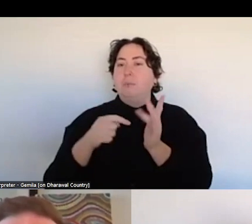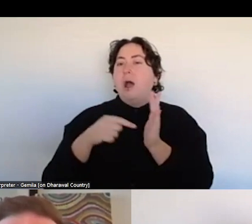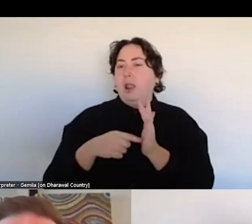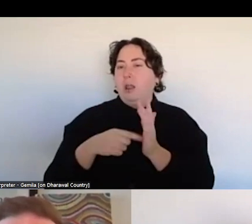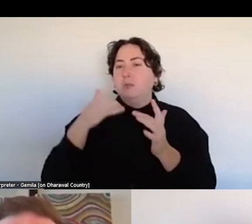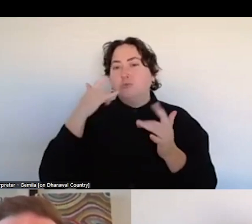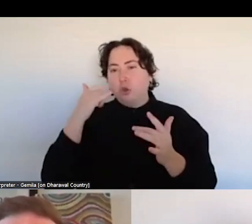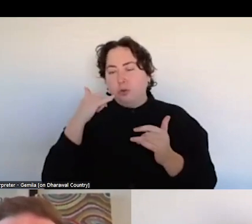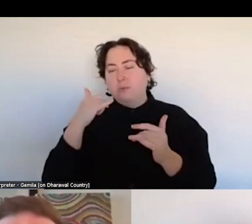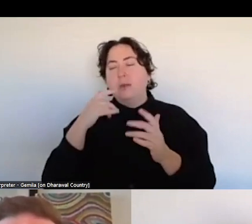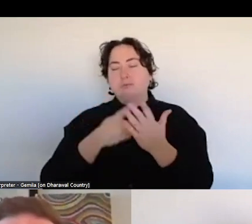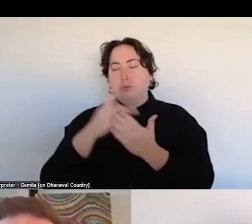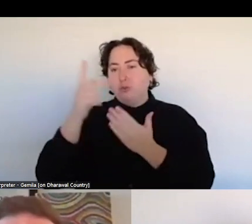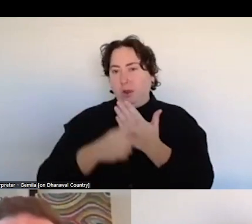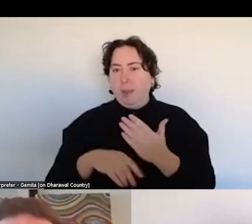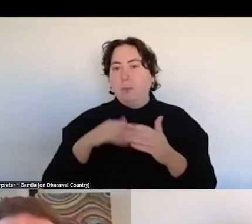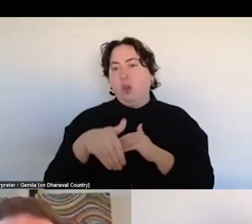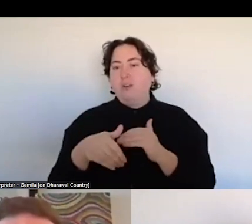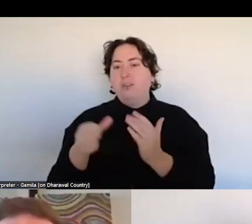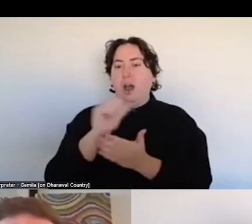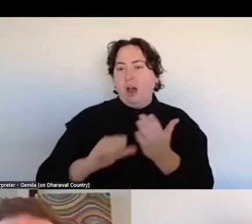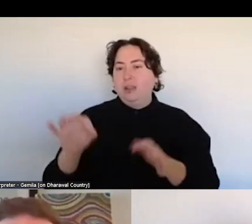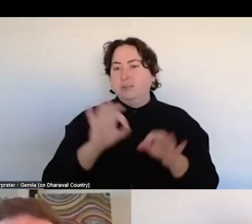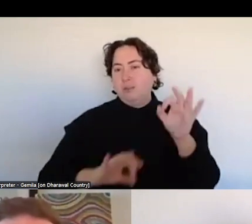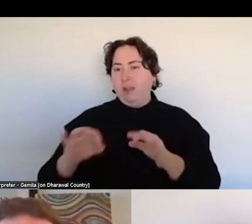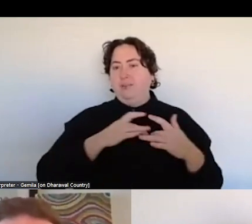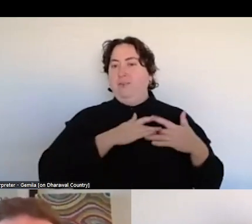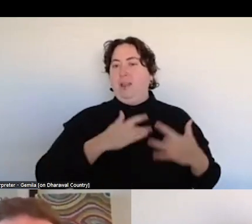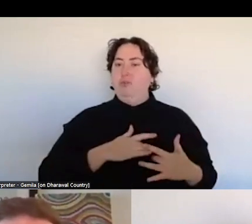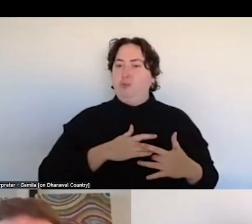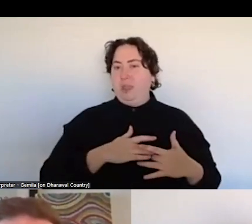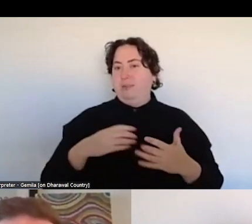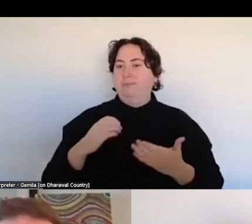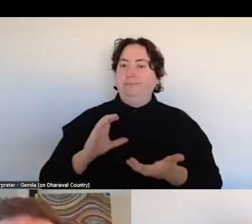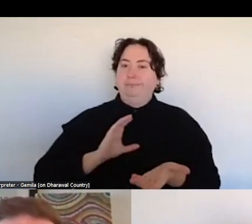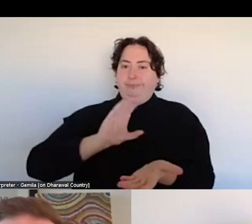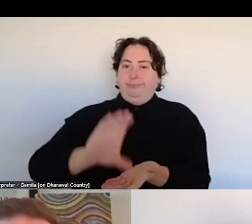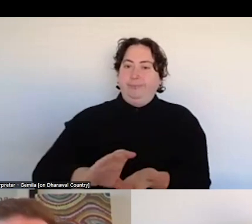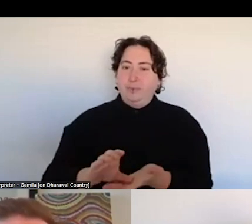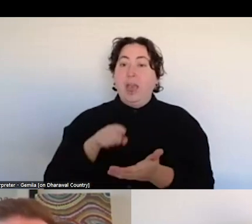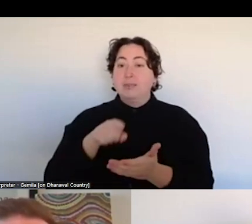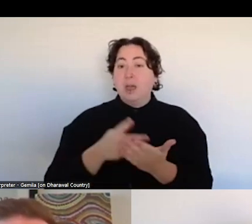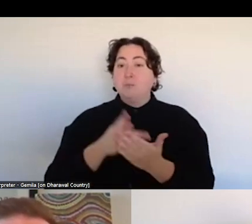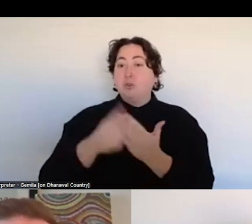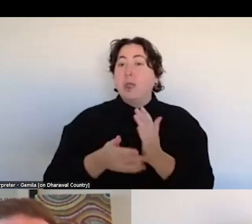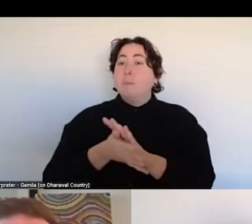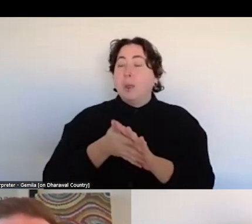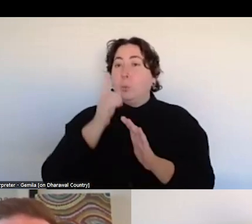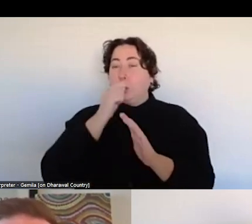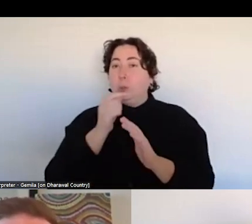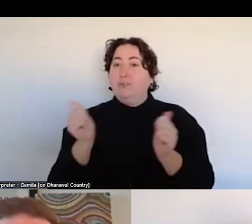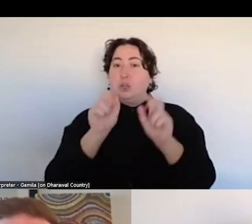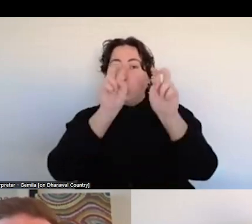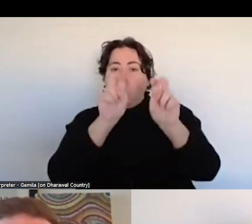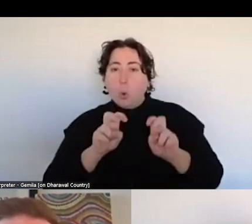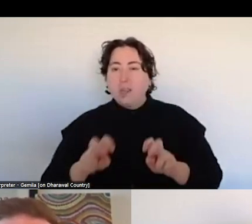Fundraising. This program enabled us to conduct an audit of our donor activity over the last 10